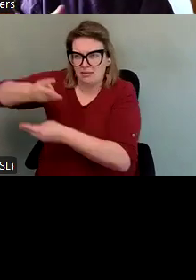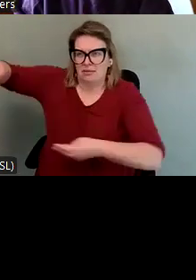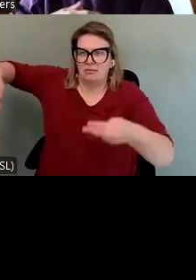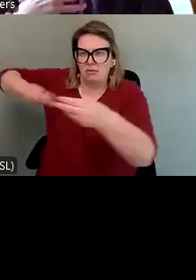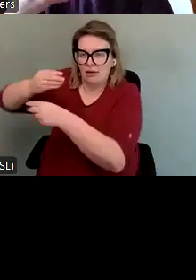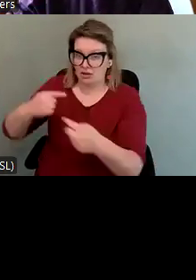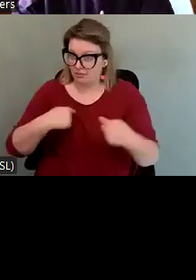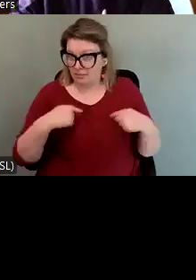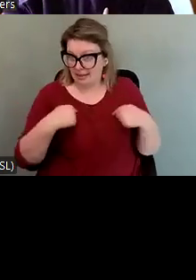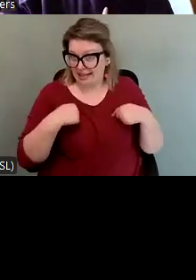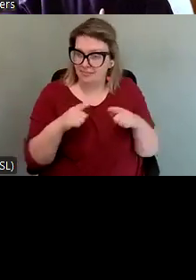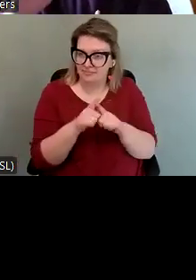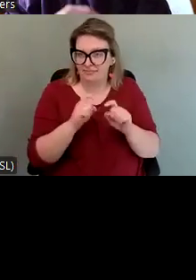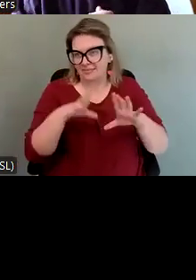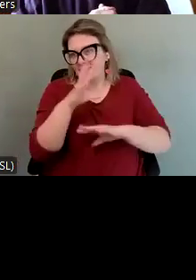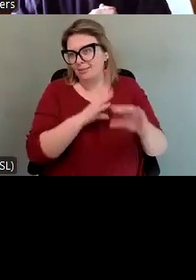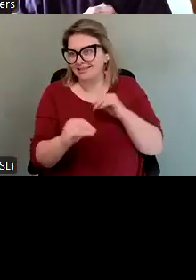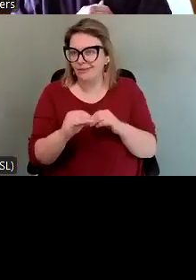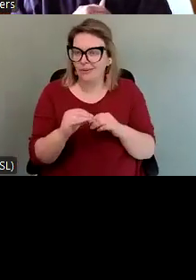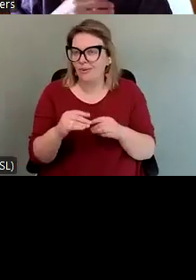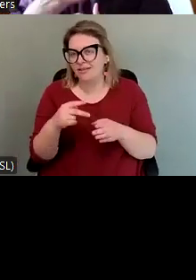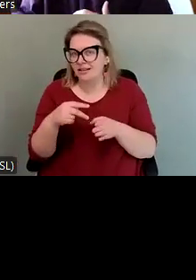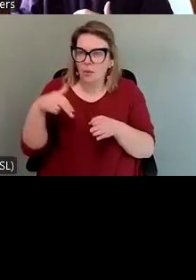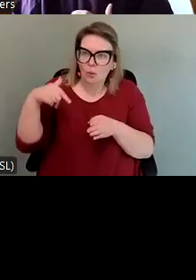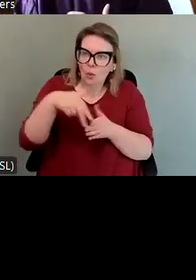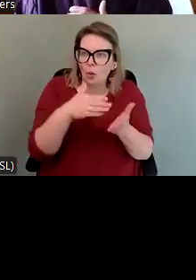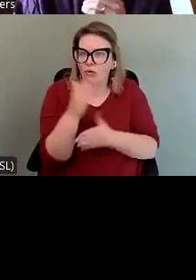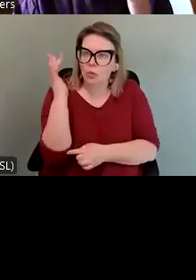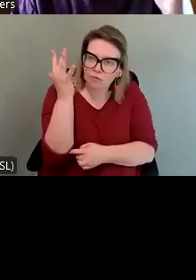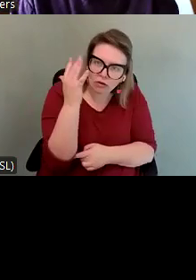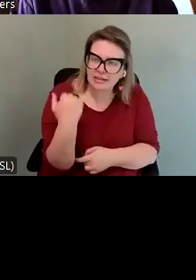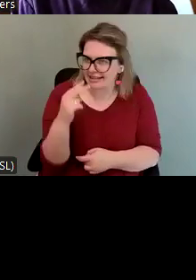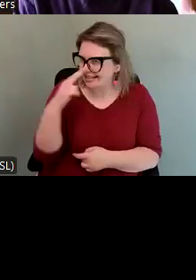and we were walking through a forest, we would be visiting different trees,